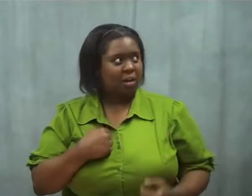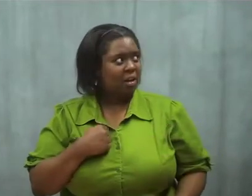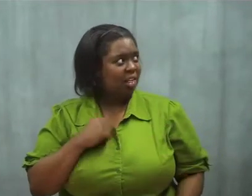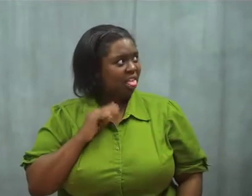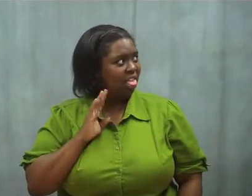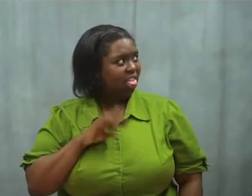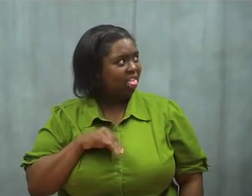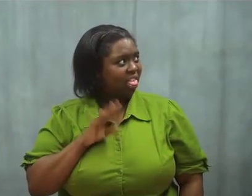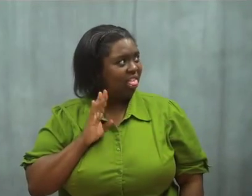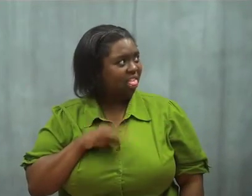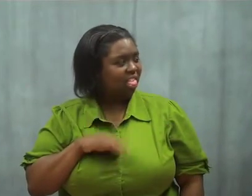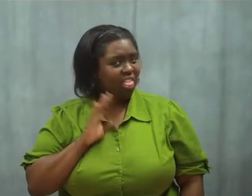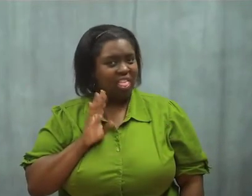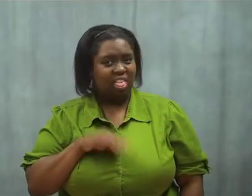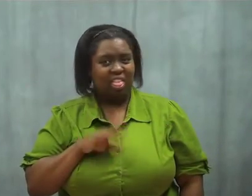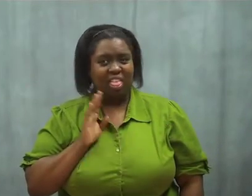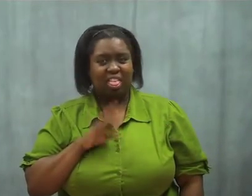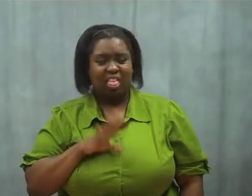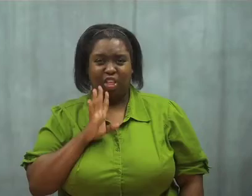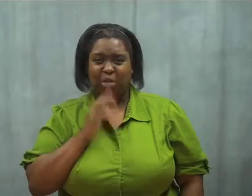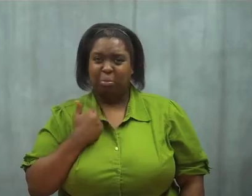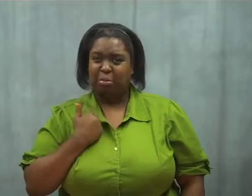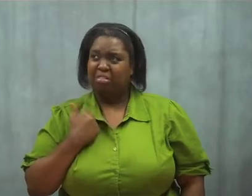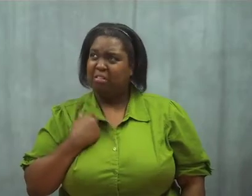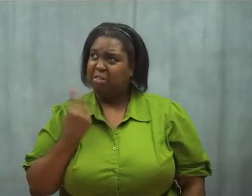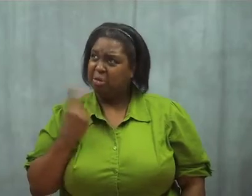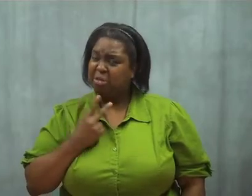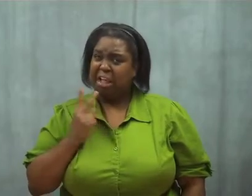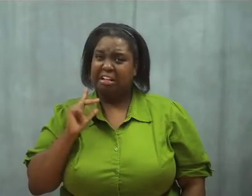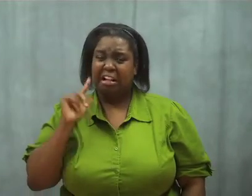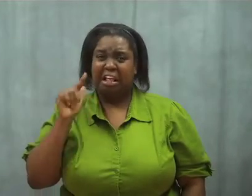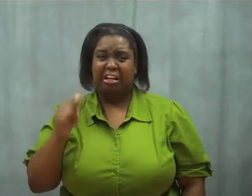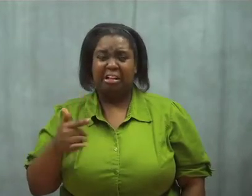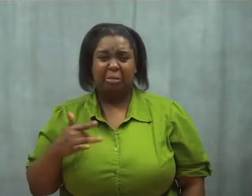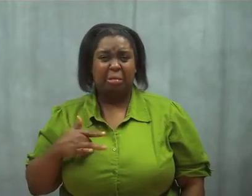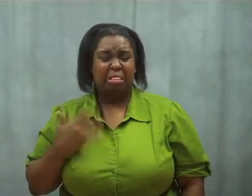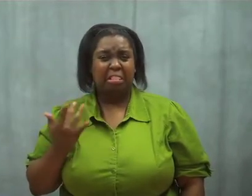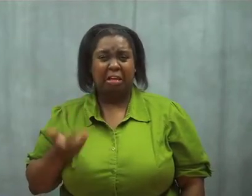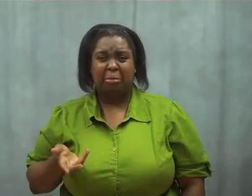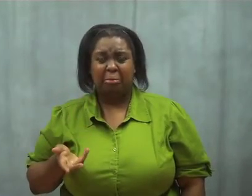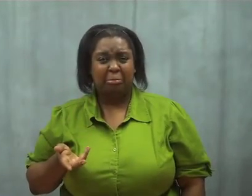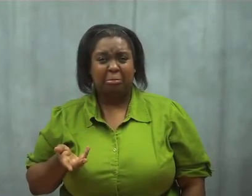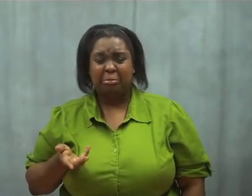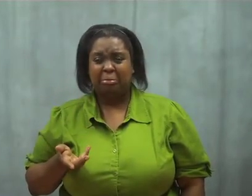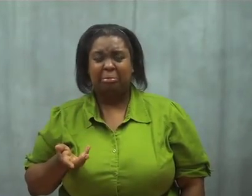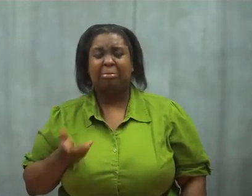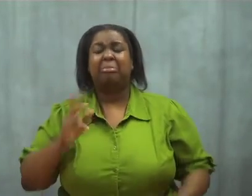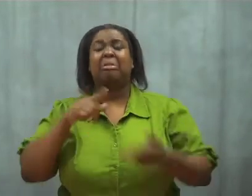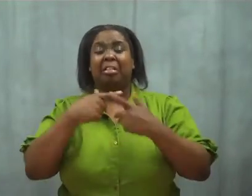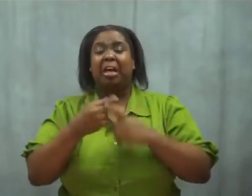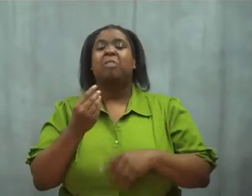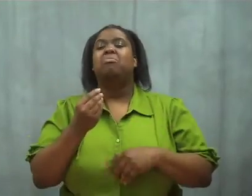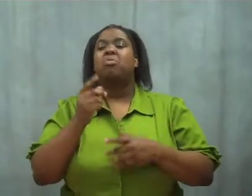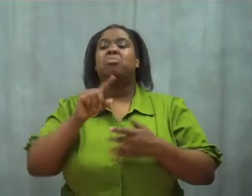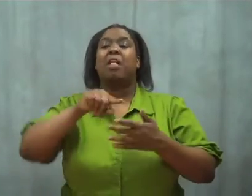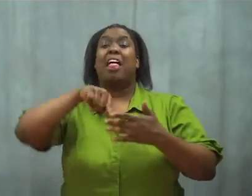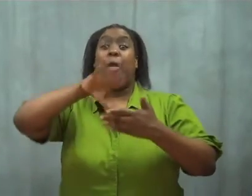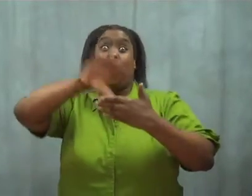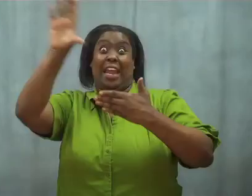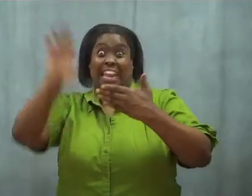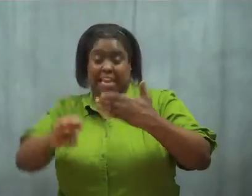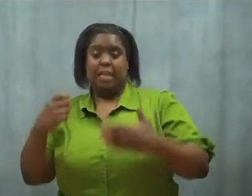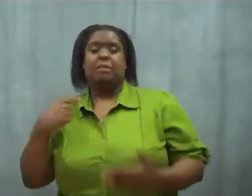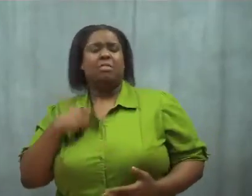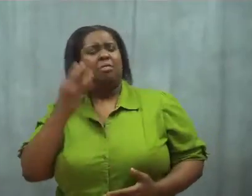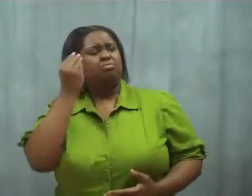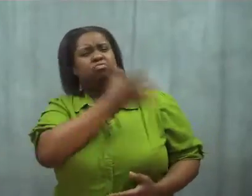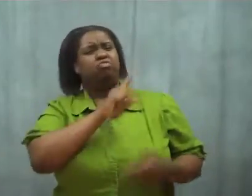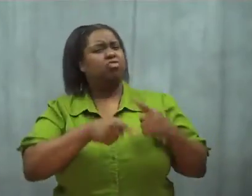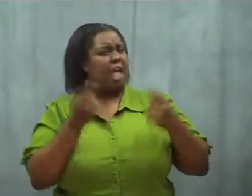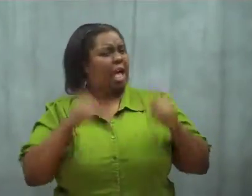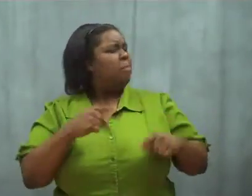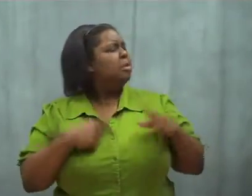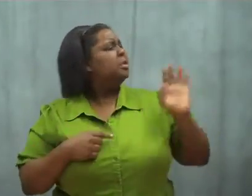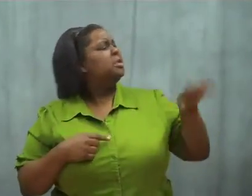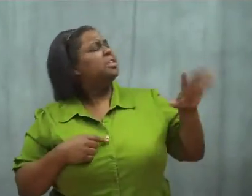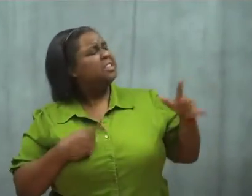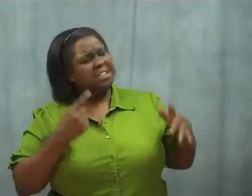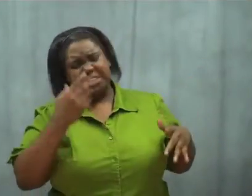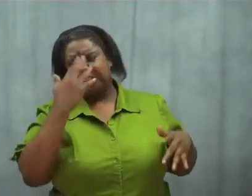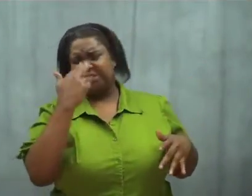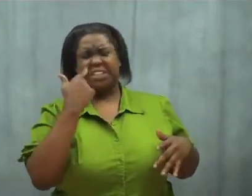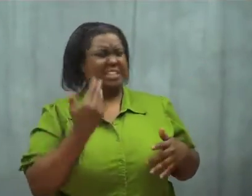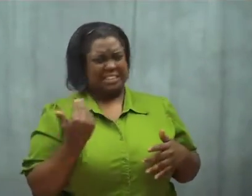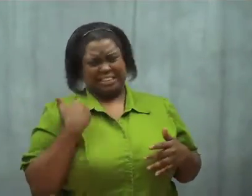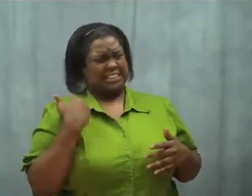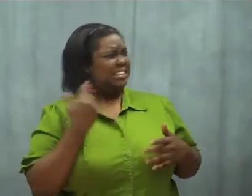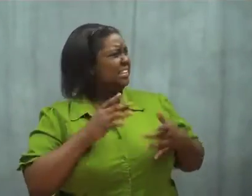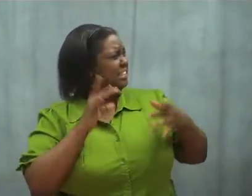I said, "I know.." and thought to myself what's up with this happening 2 days later?